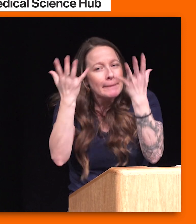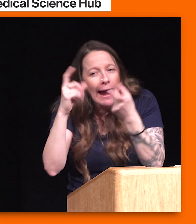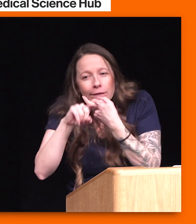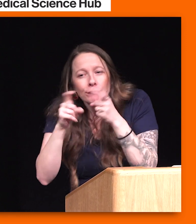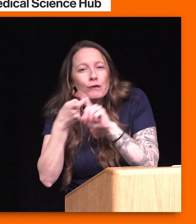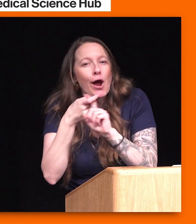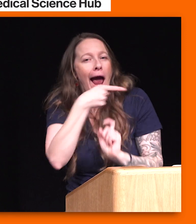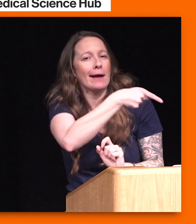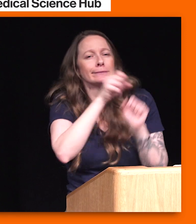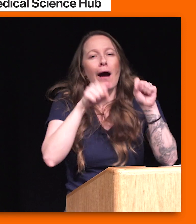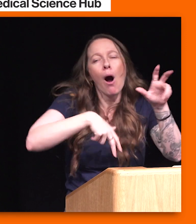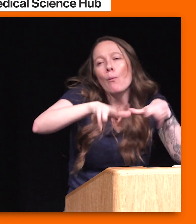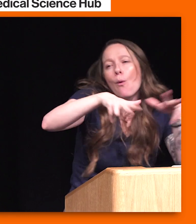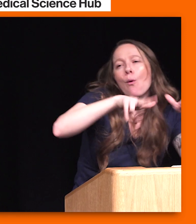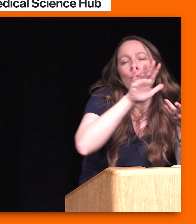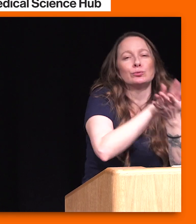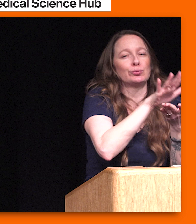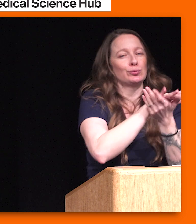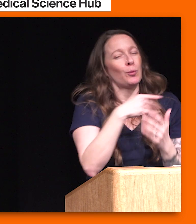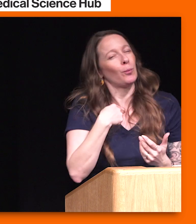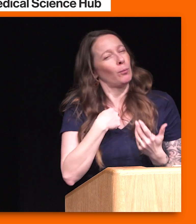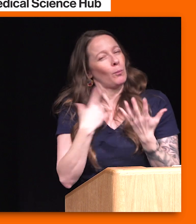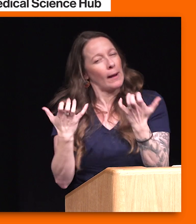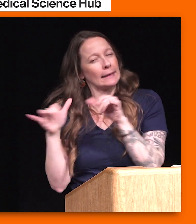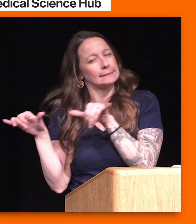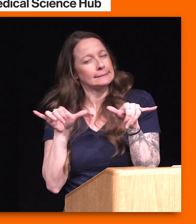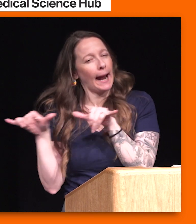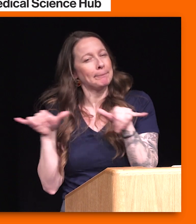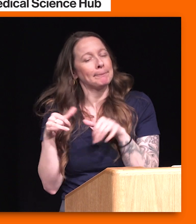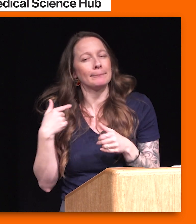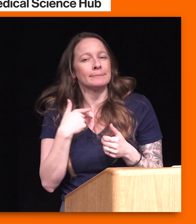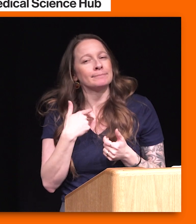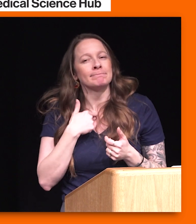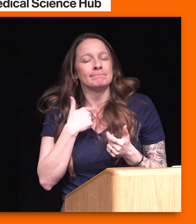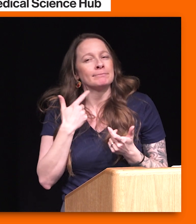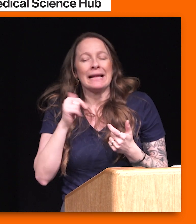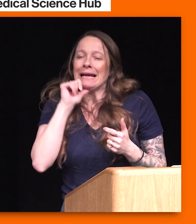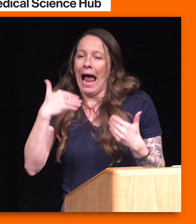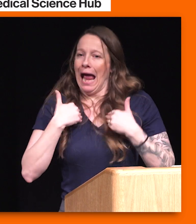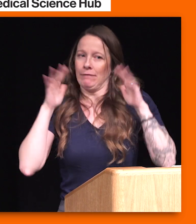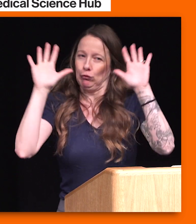He had a lot of friends in the area. He walked to school with his friends and I wanted the same experience.